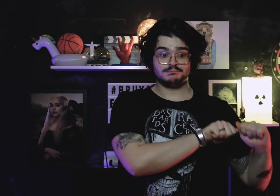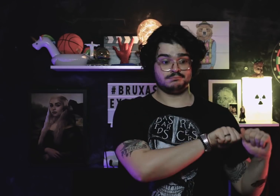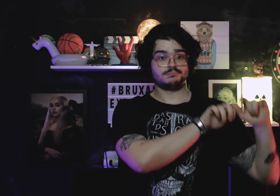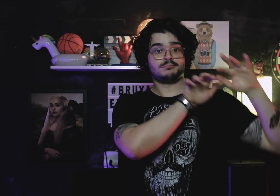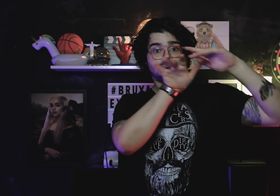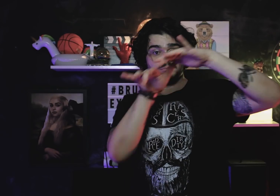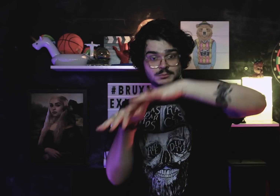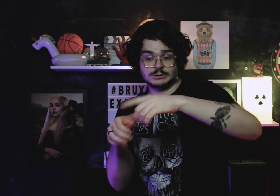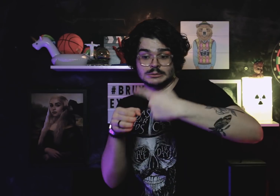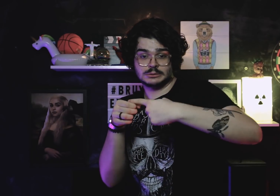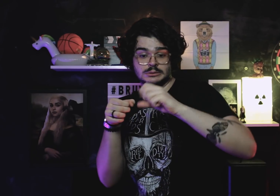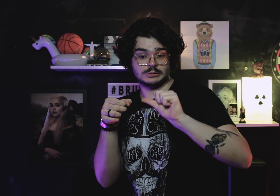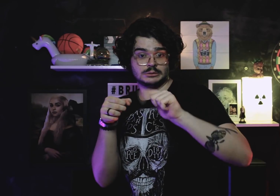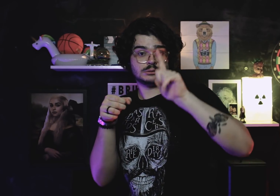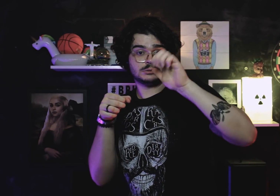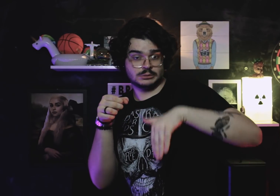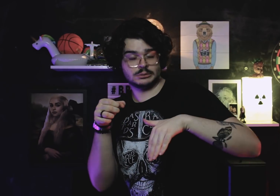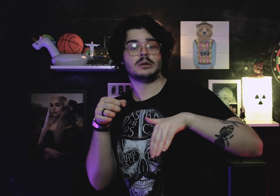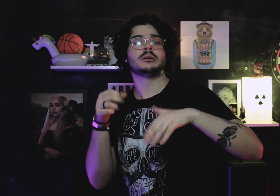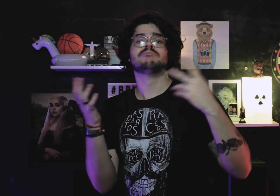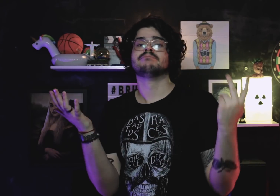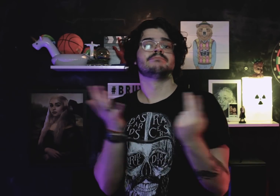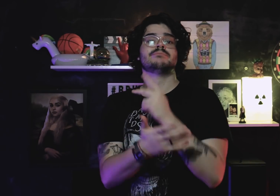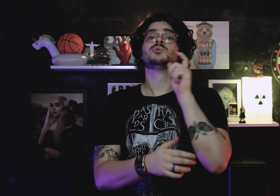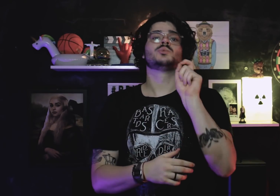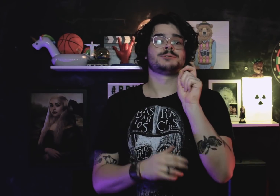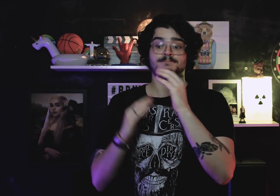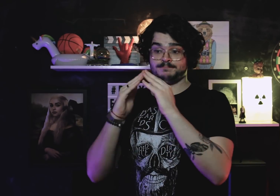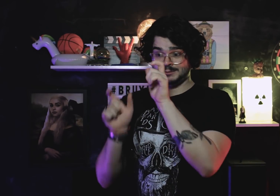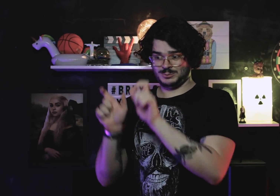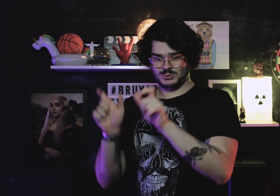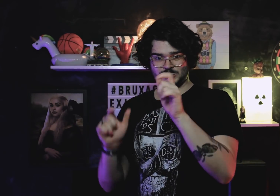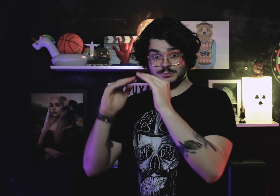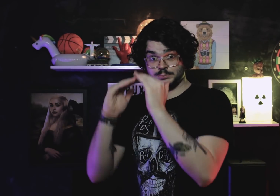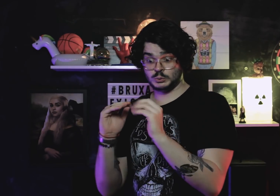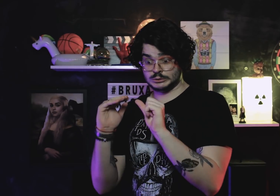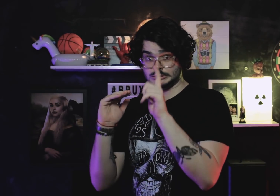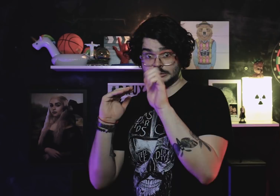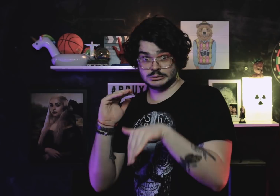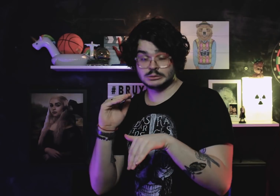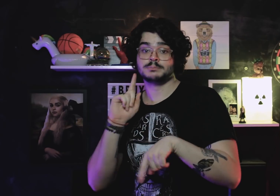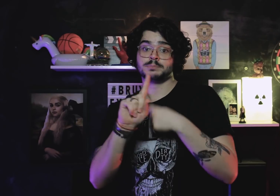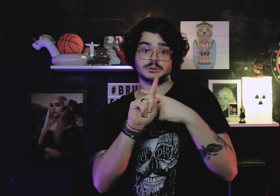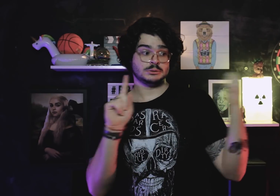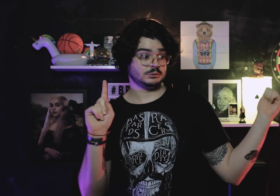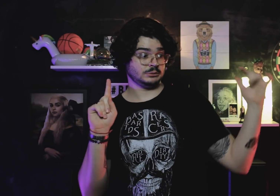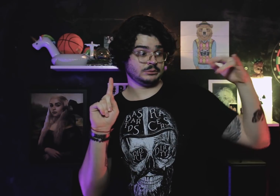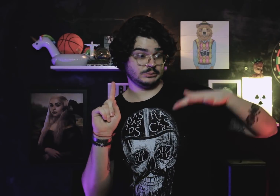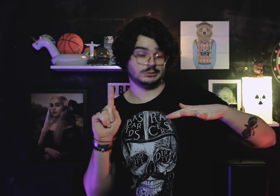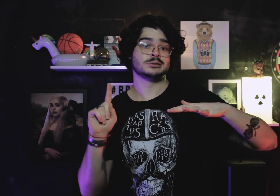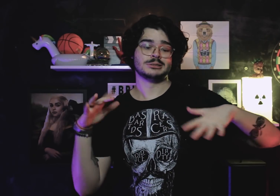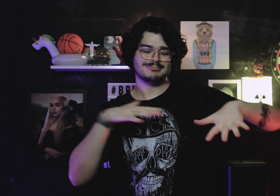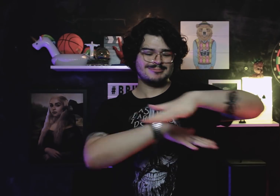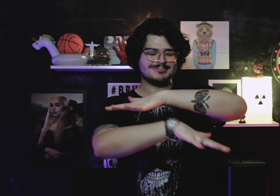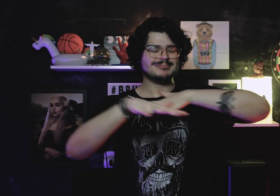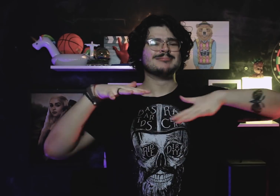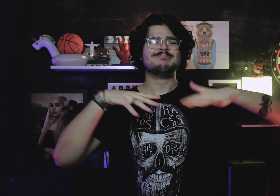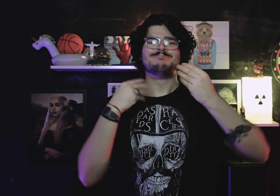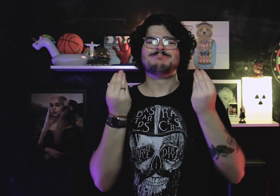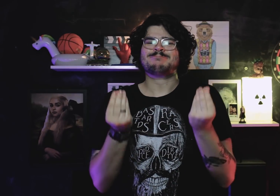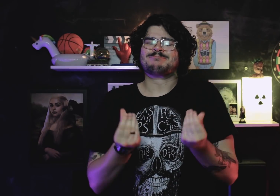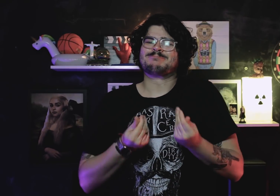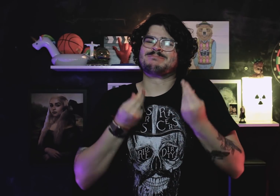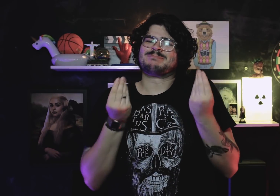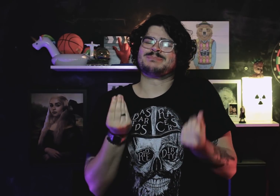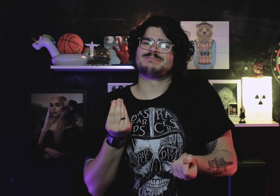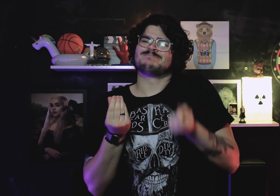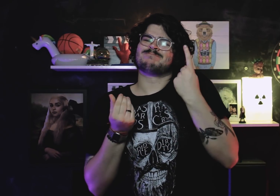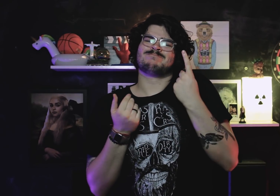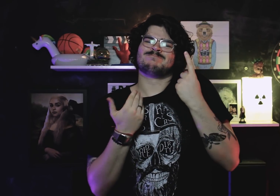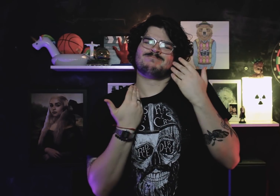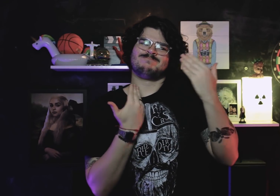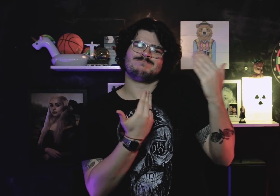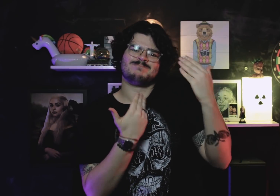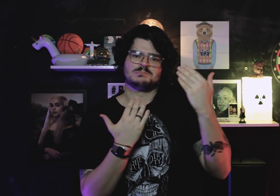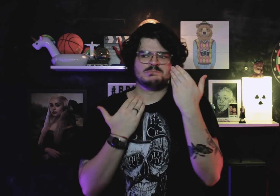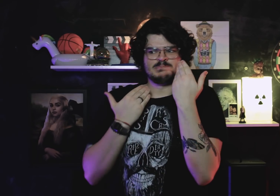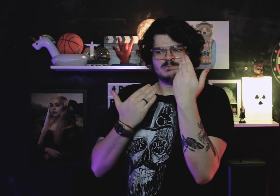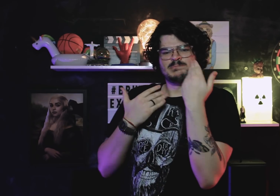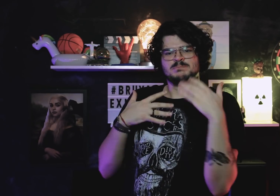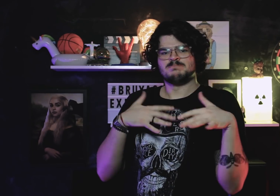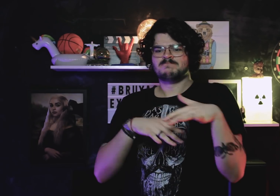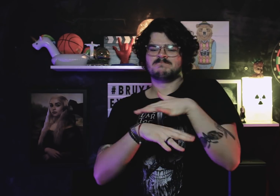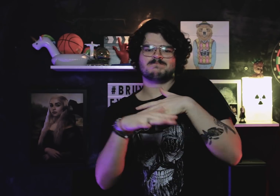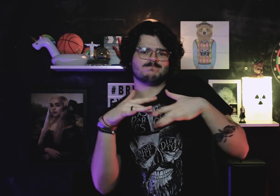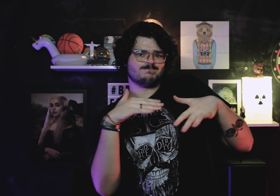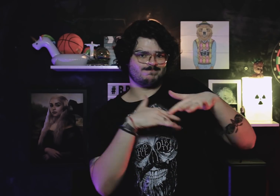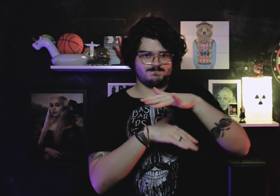The arrival of these refugees generated a tense atmosphere of distrust with the residents of Salem.